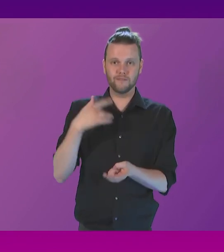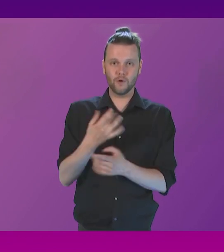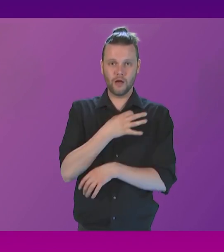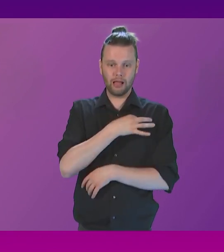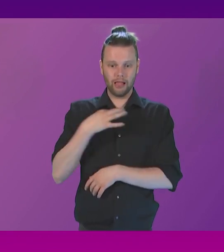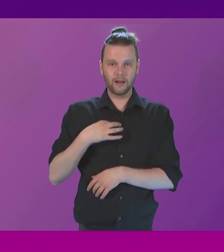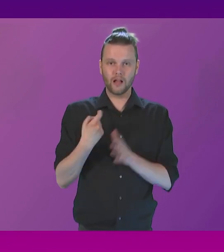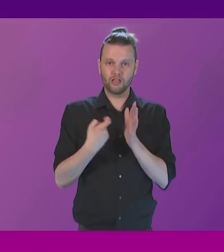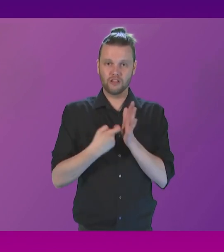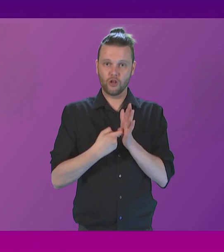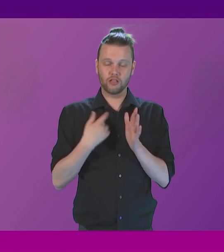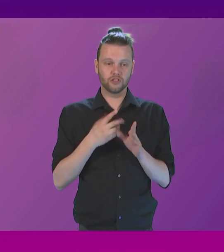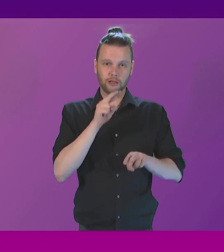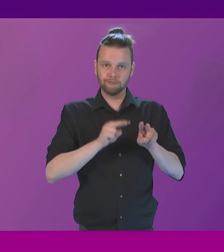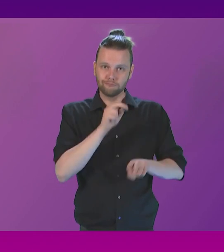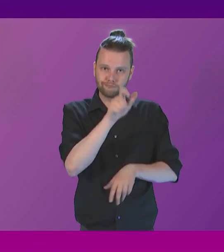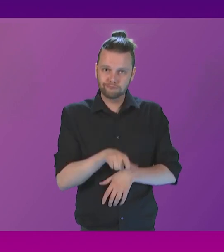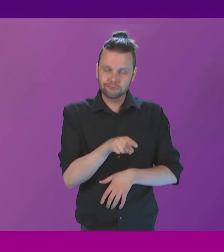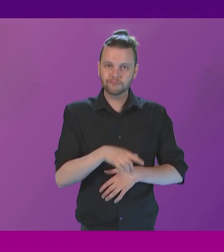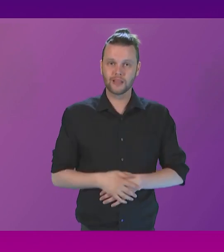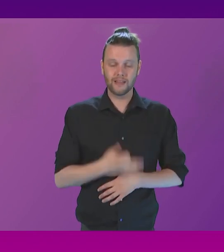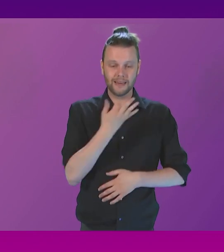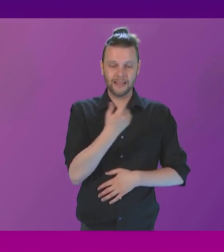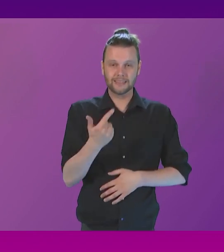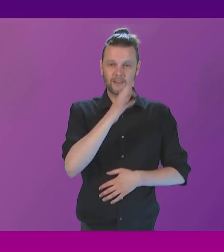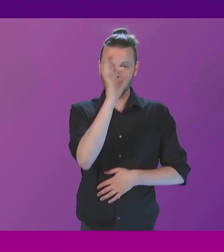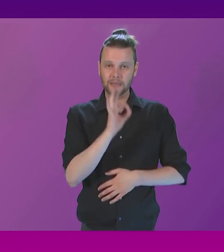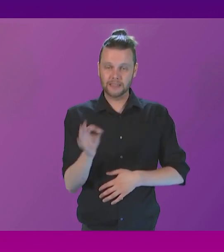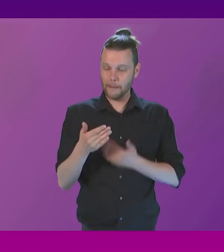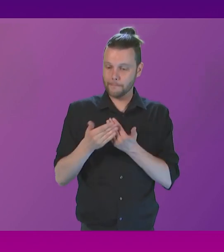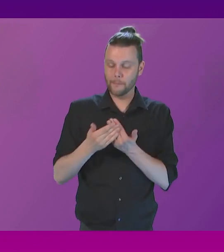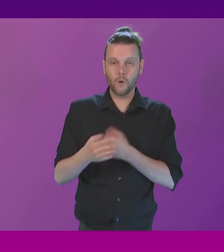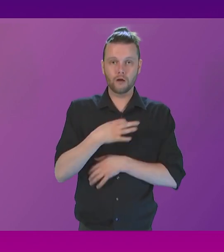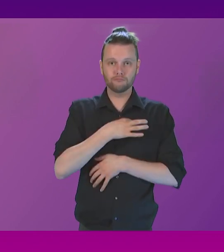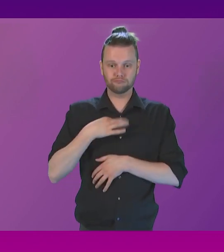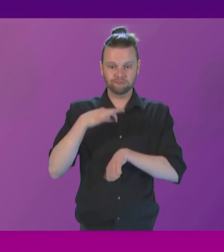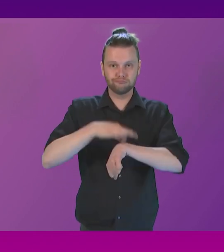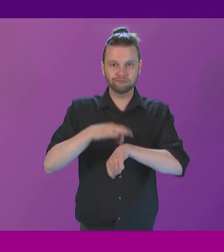radiology consultants. We now have 97 per cent more consultant oncologists as well.